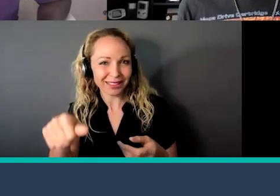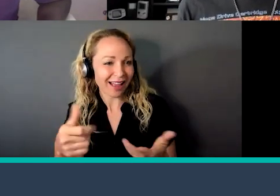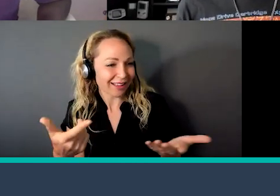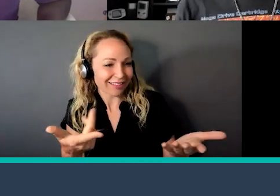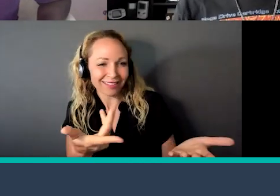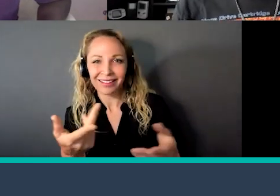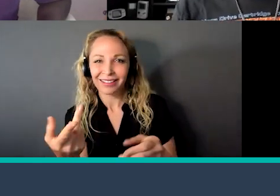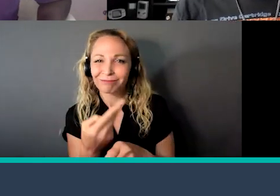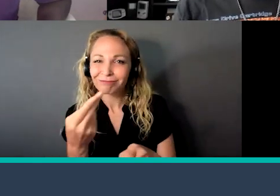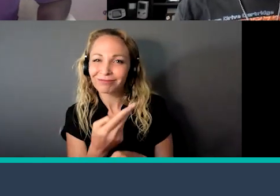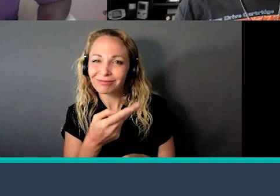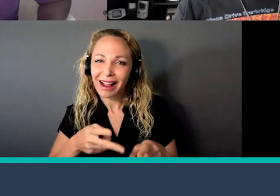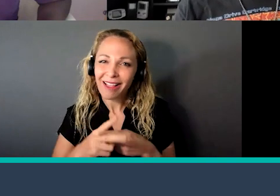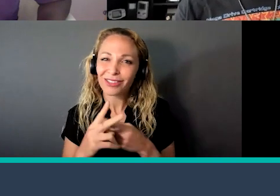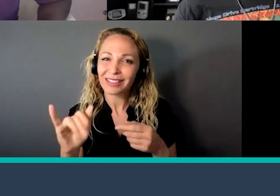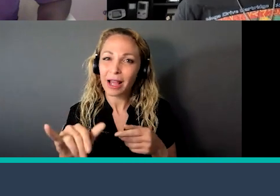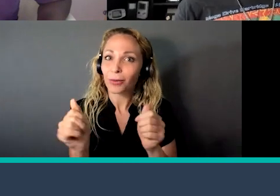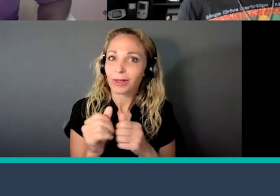REACH AND ABLE TO LEVERAGE.